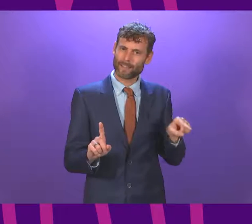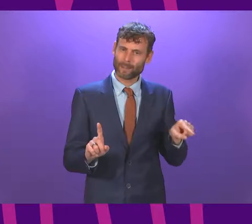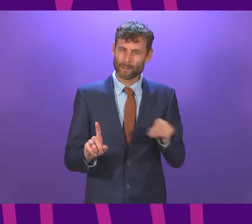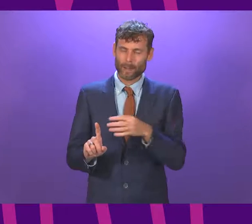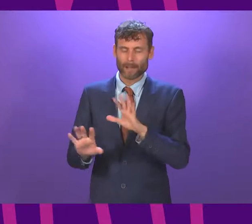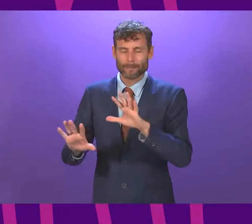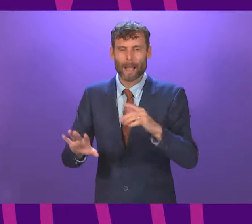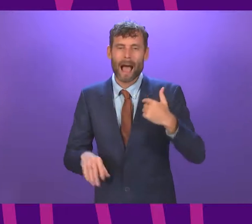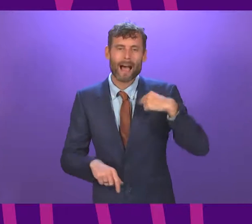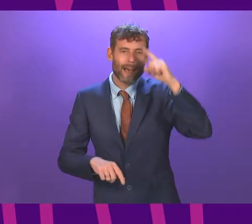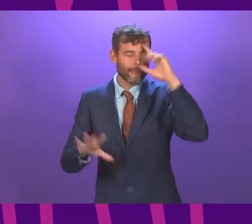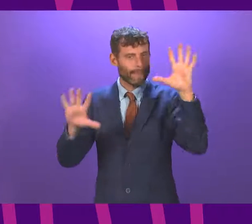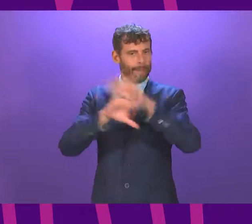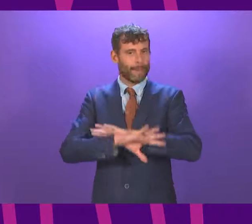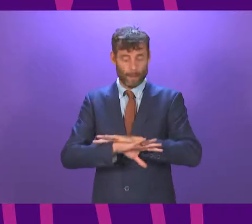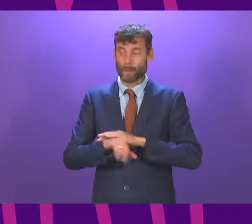we look forward to hearing from Ms Brown shortly.